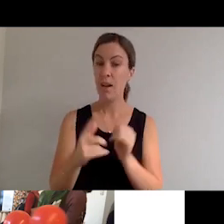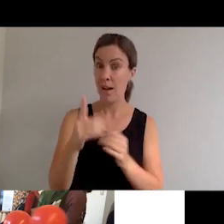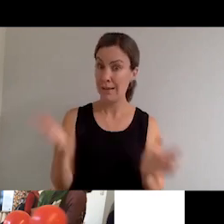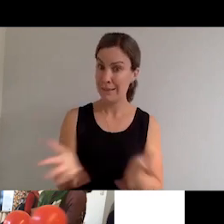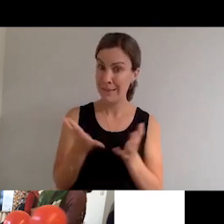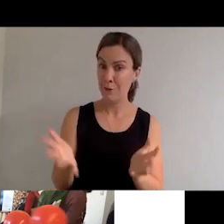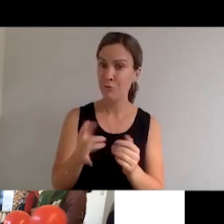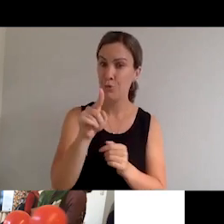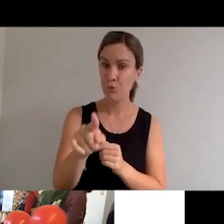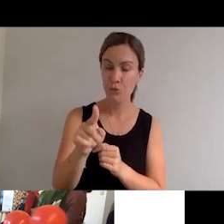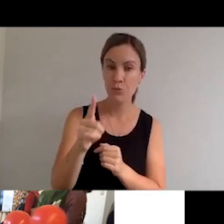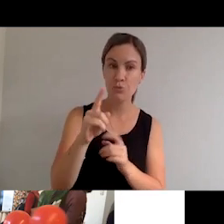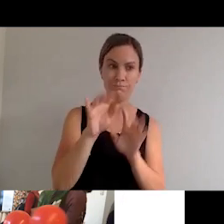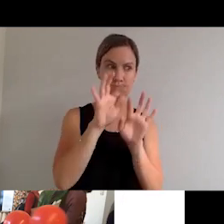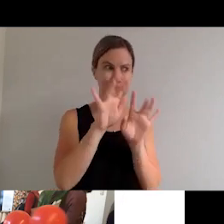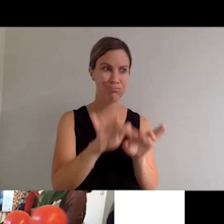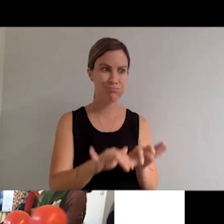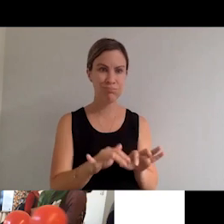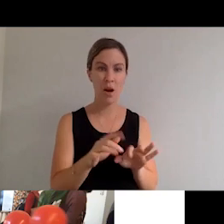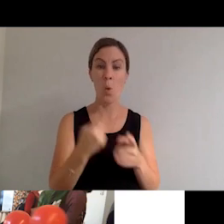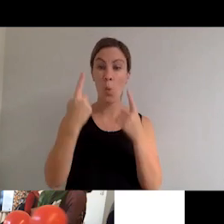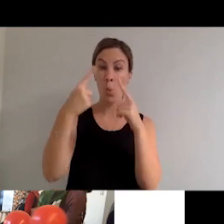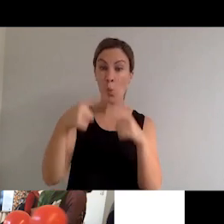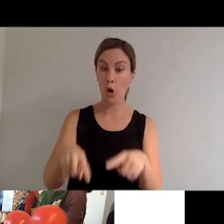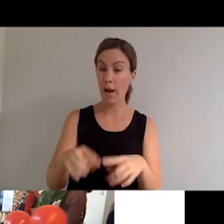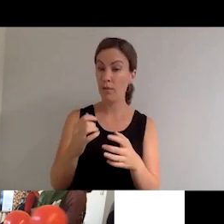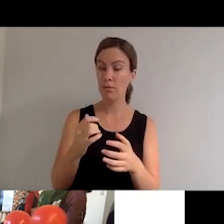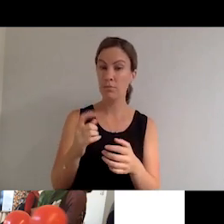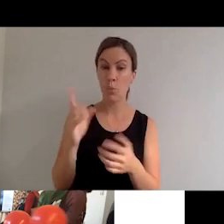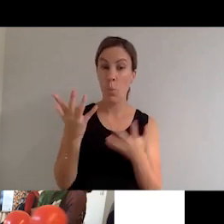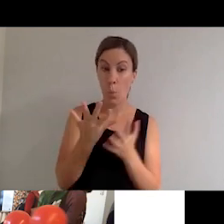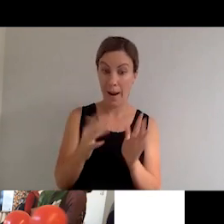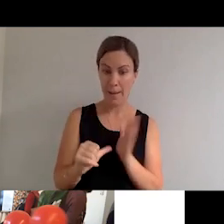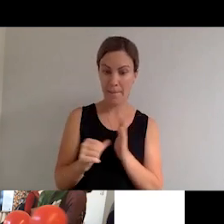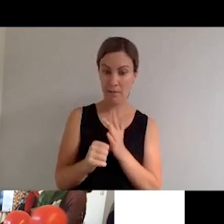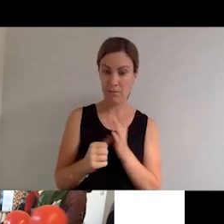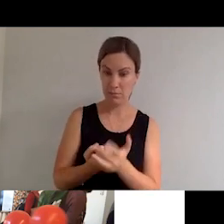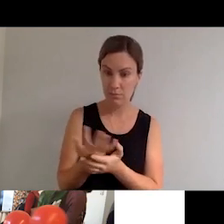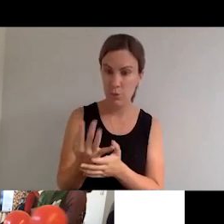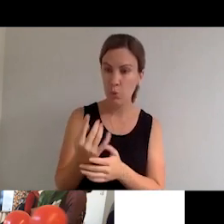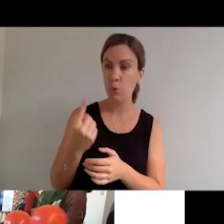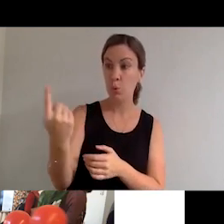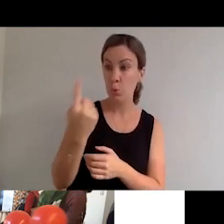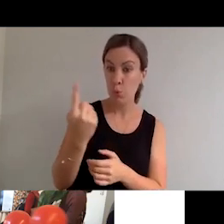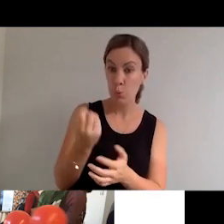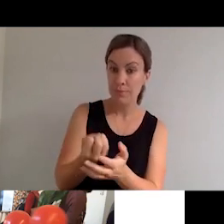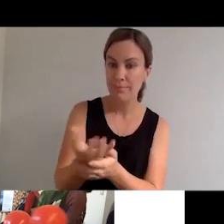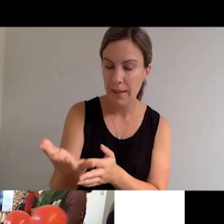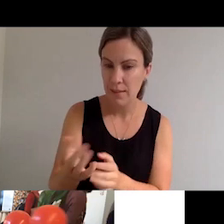you have got and where the heck it's going and to who. When I posted that and download the link, otherwise Kevin's team can